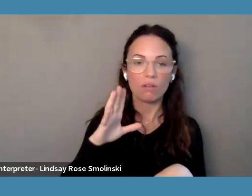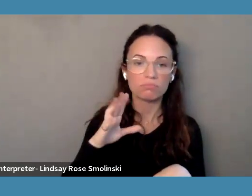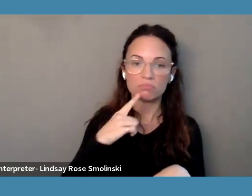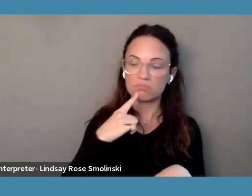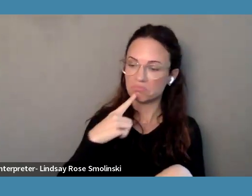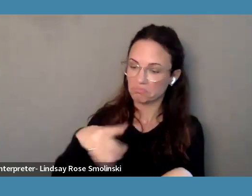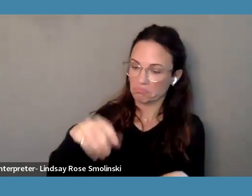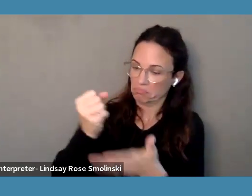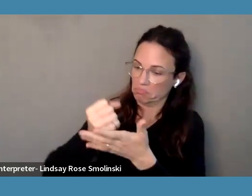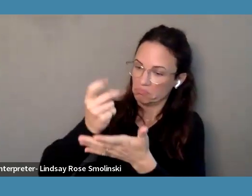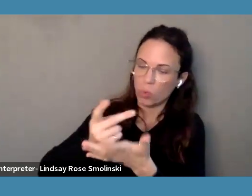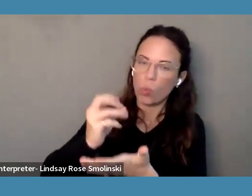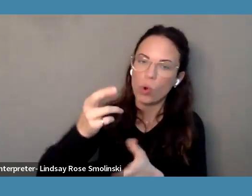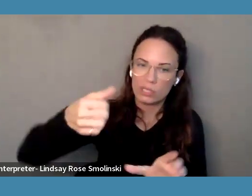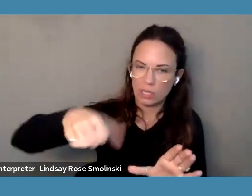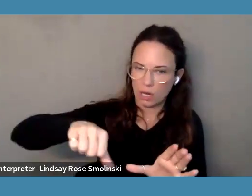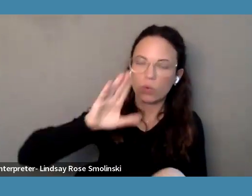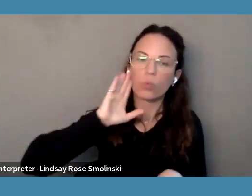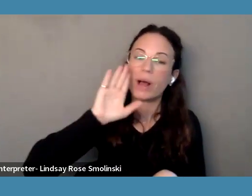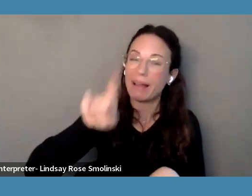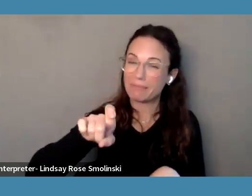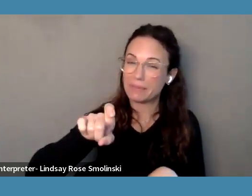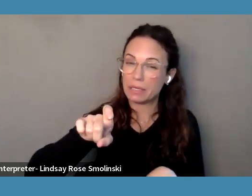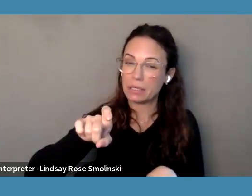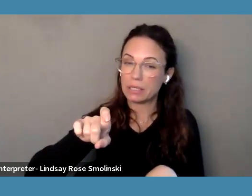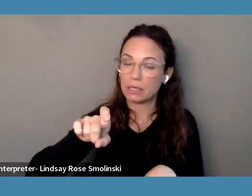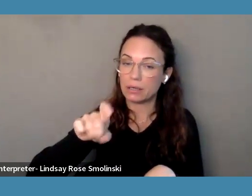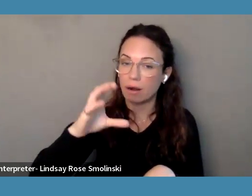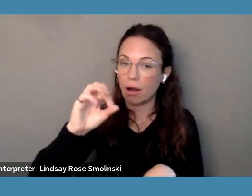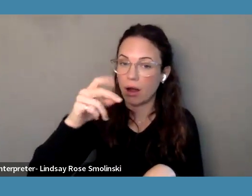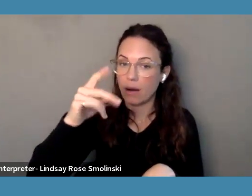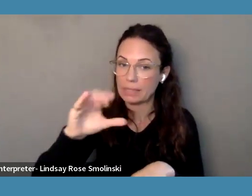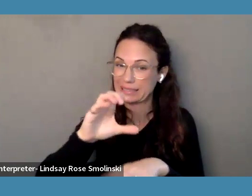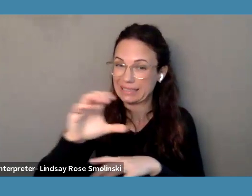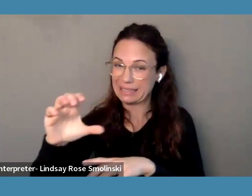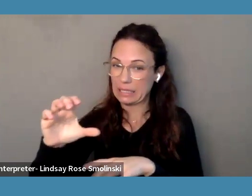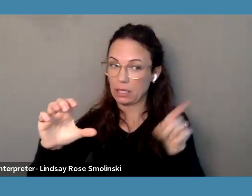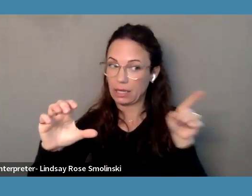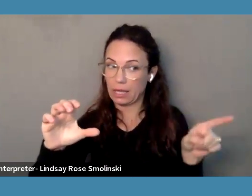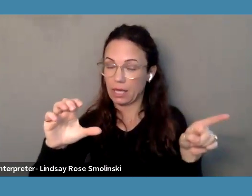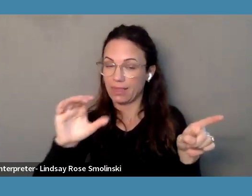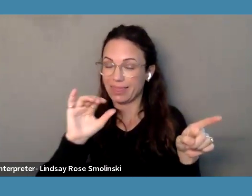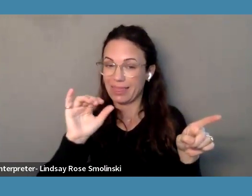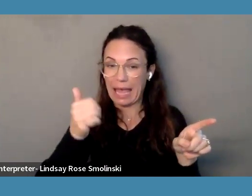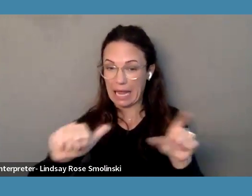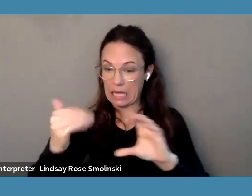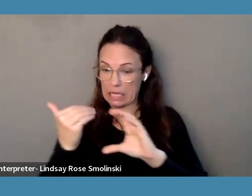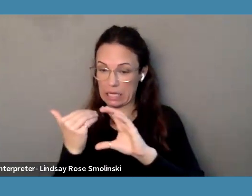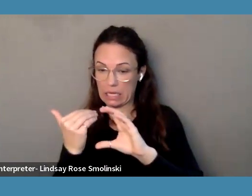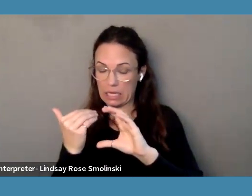to copy respondent's counsel on any emails that you send the hearing officer.